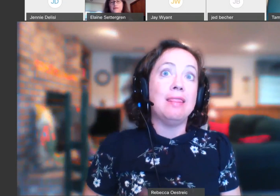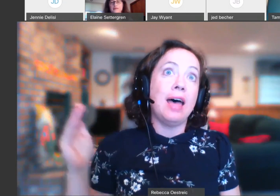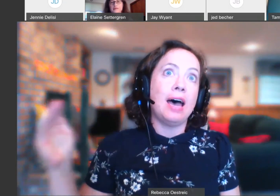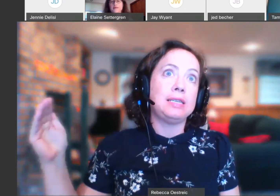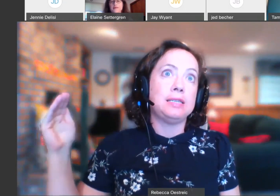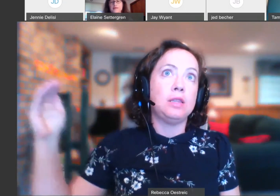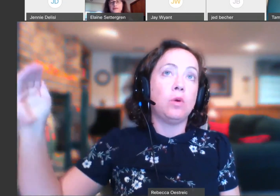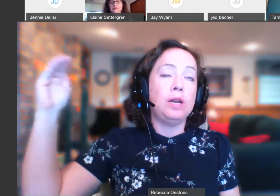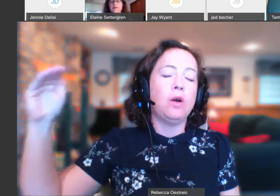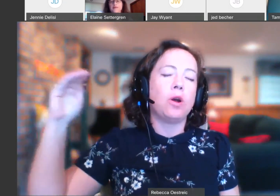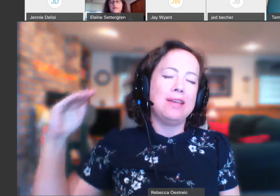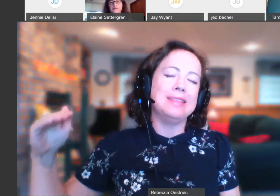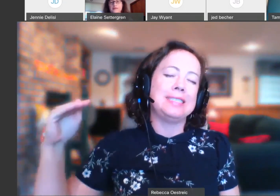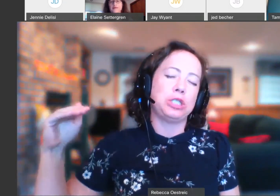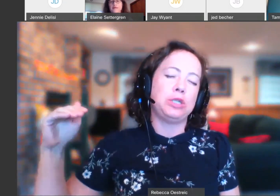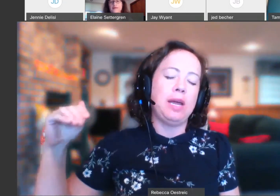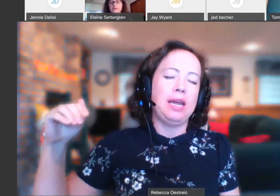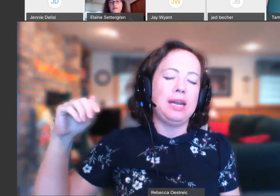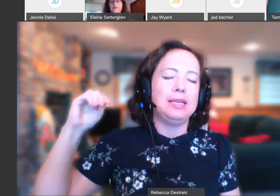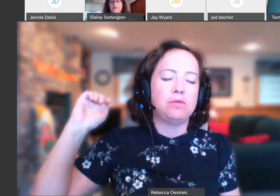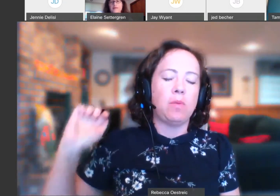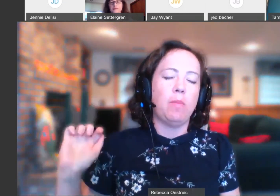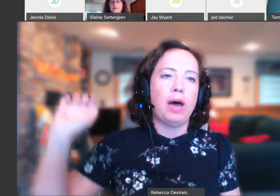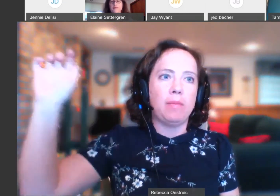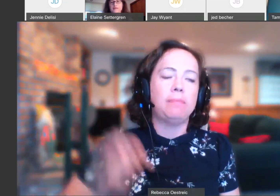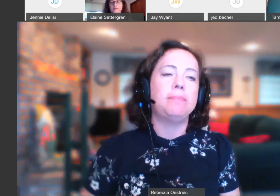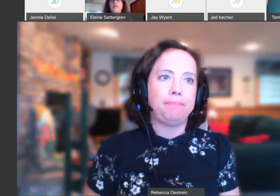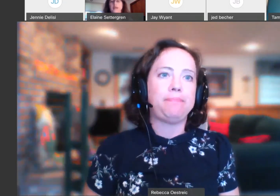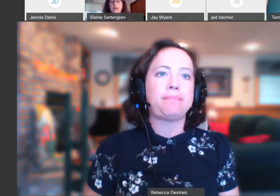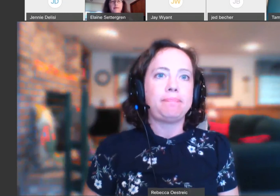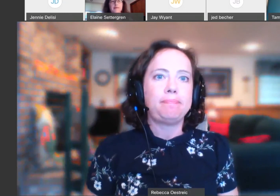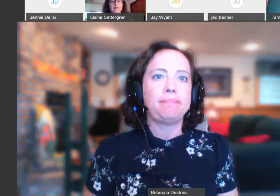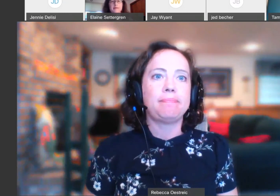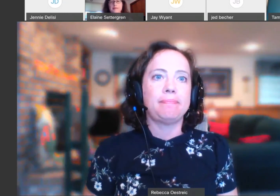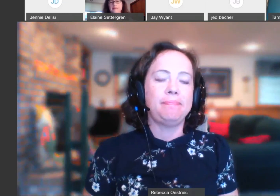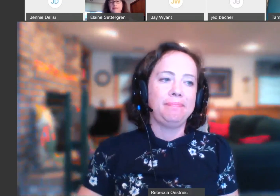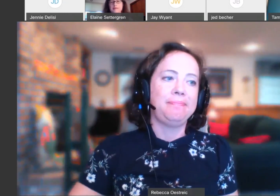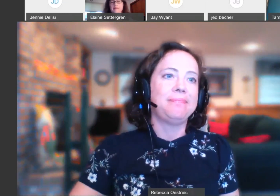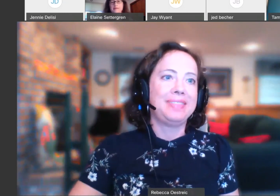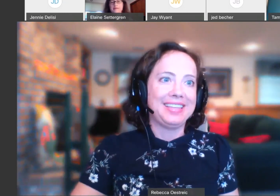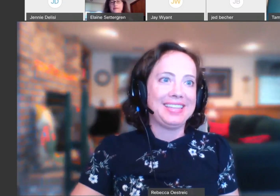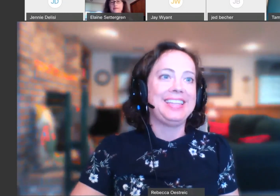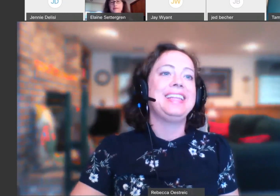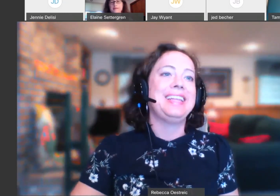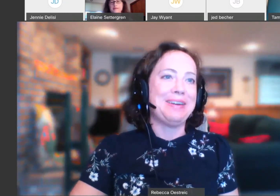and that-that reading order in the selection plane is Yep- yep- yep, got you. That- that's what I thought you meant.